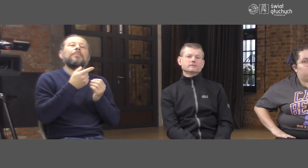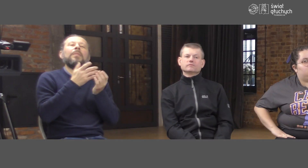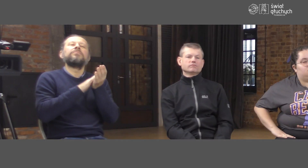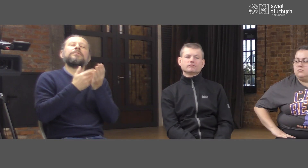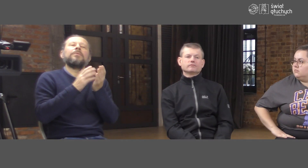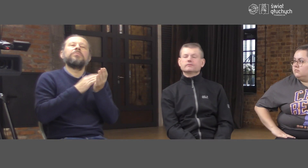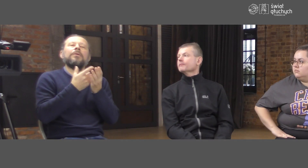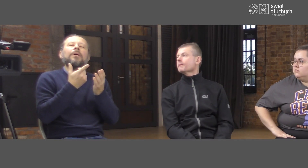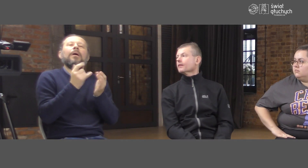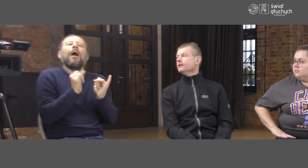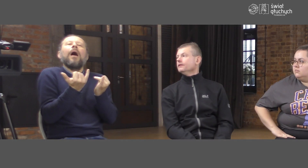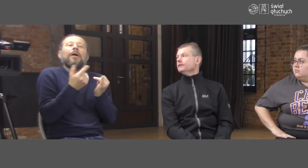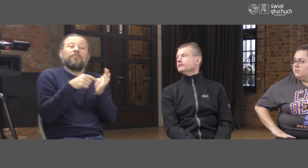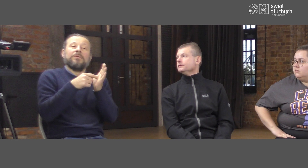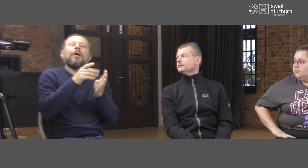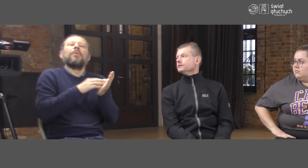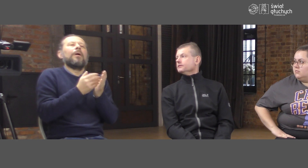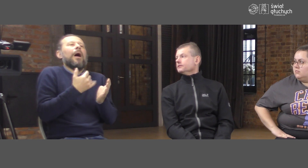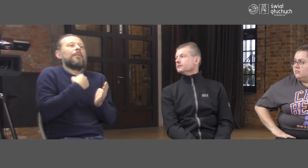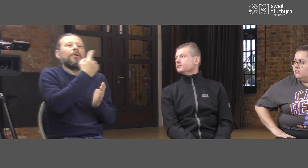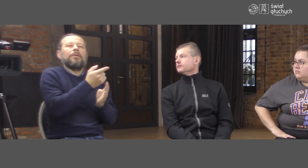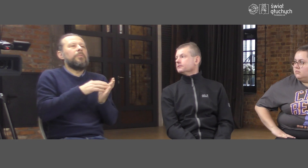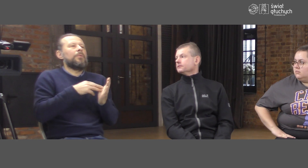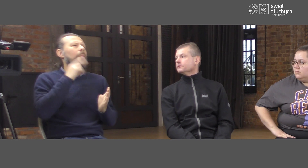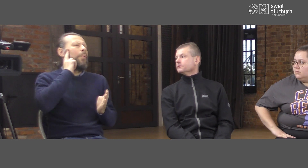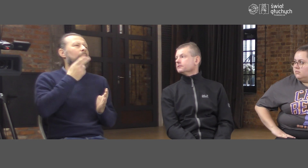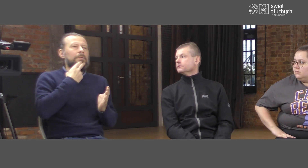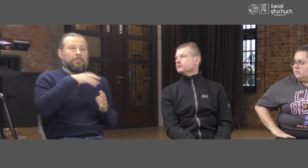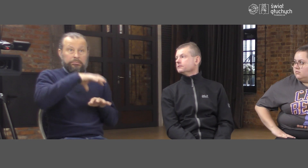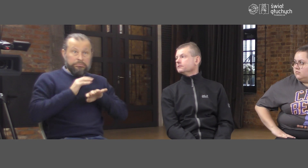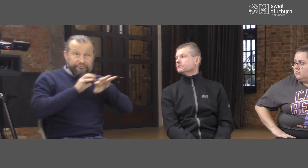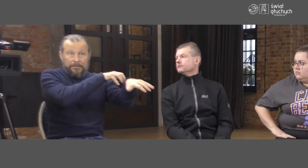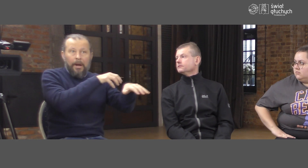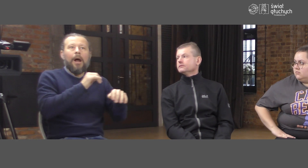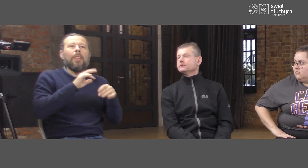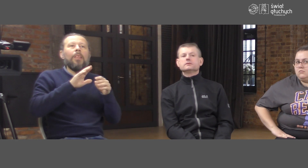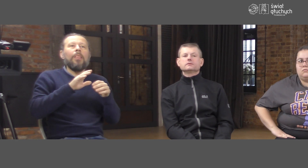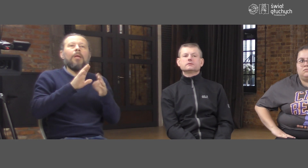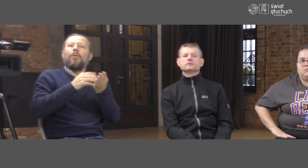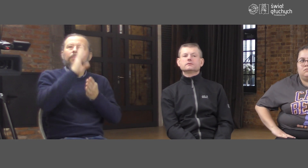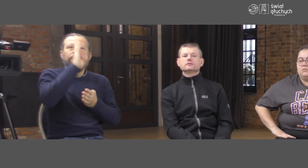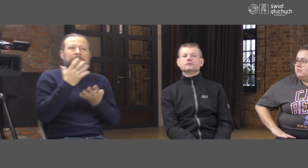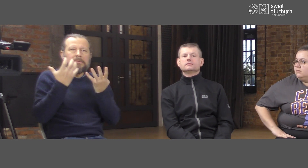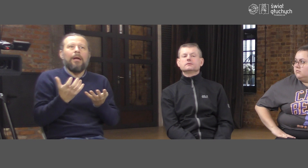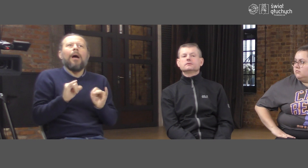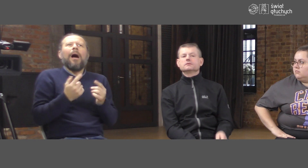[Eugeniusz] Exactly, for example, the Deaf group, can hard of hearing people be part of this group?